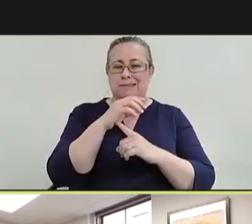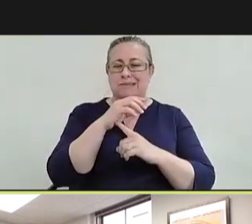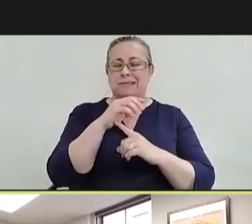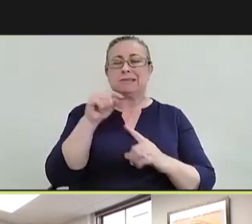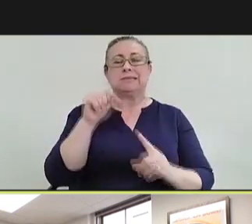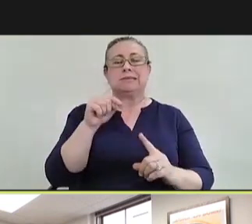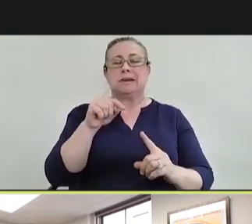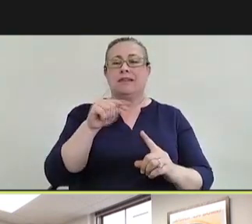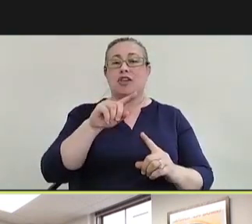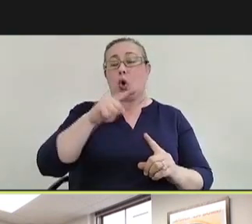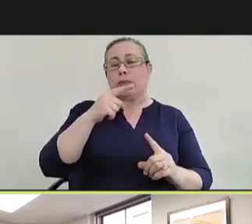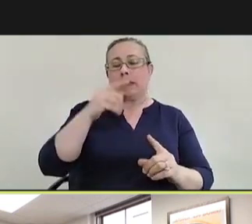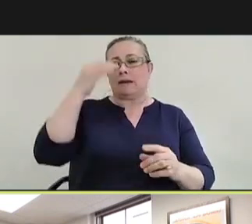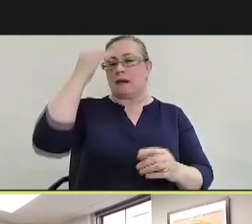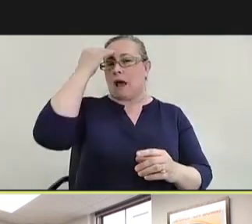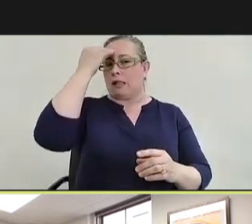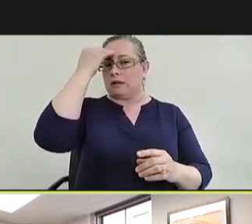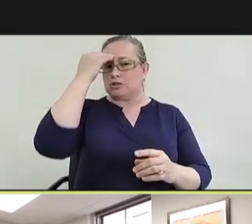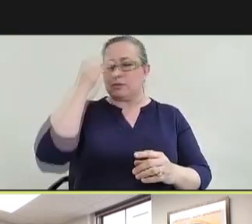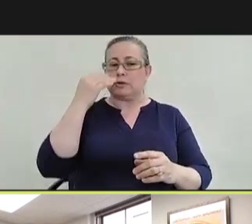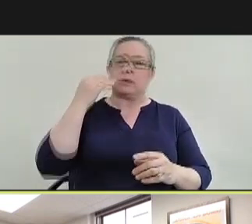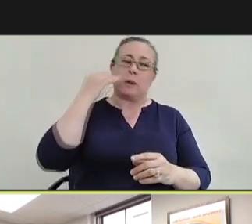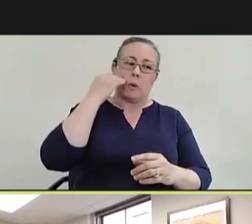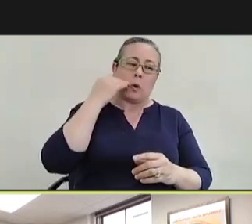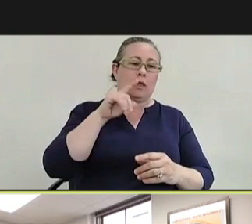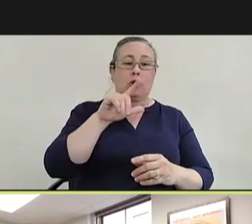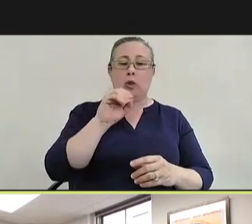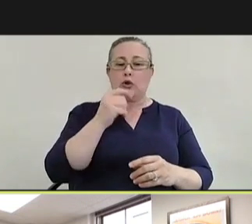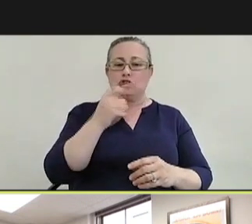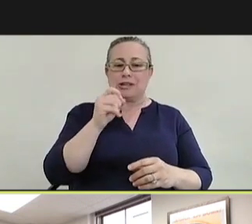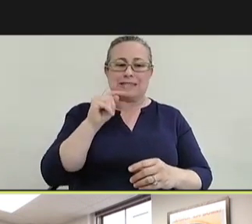They know all the logistics. They know what temperature of the freezer is supposed,